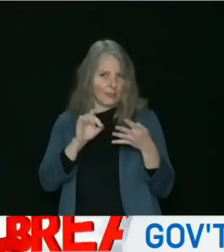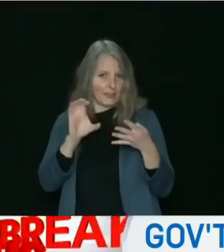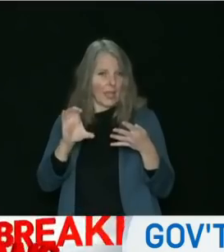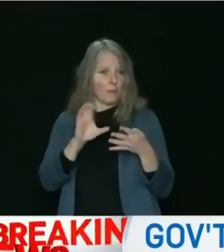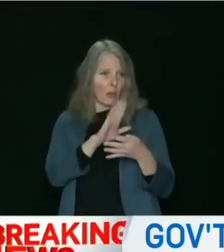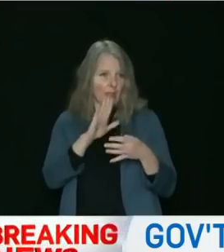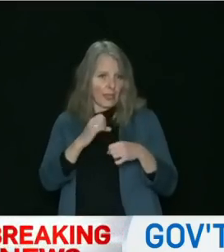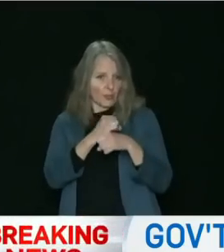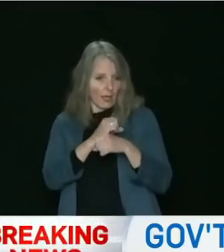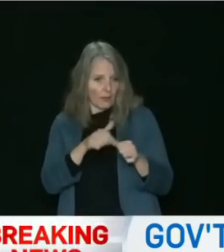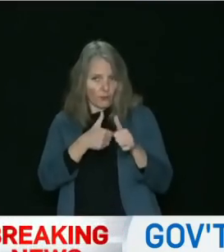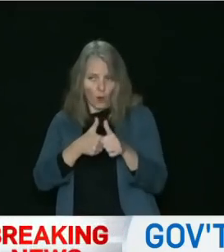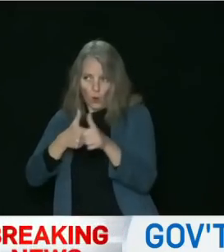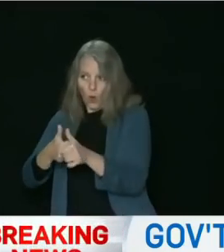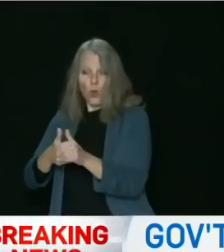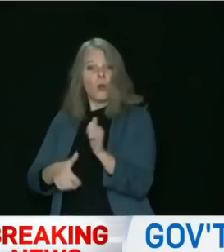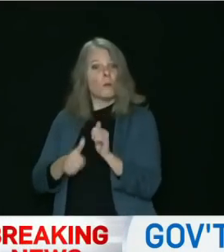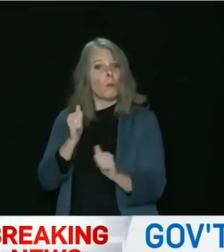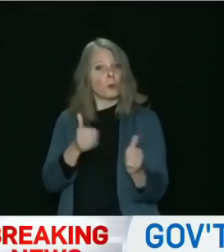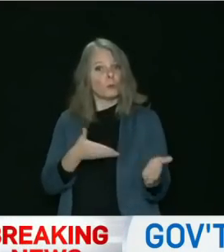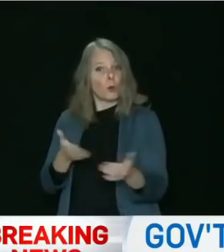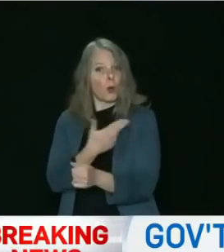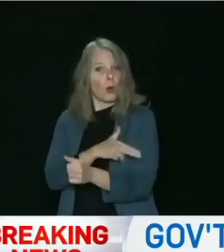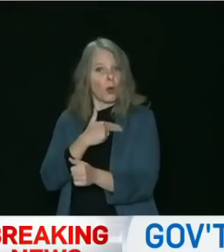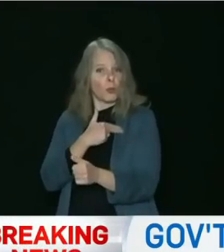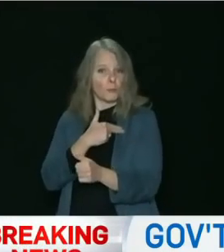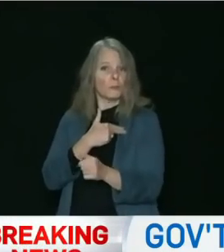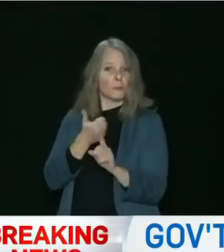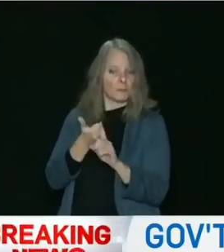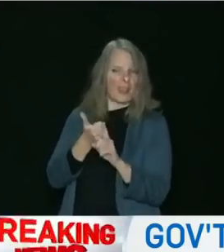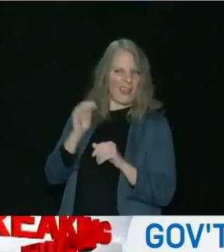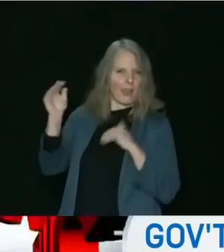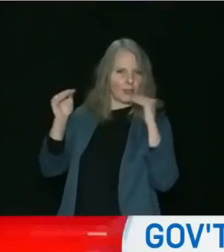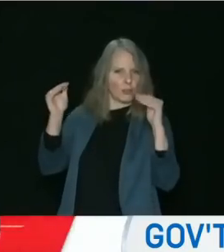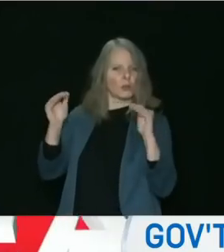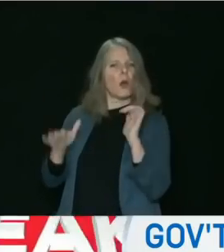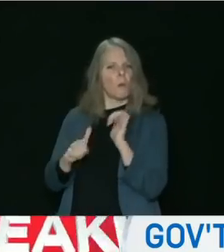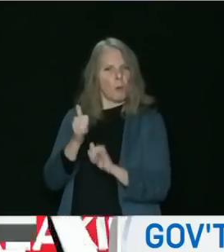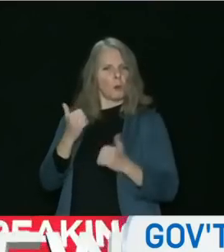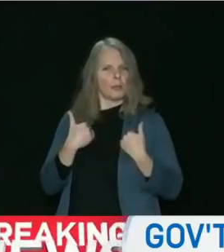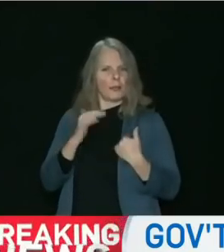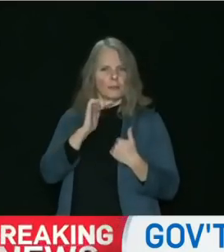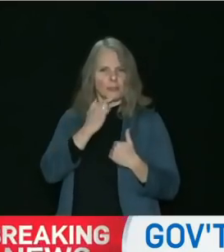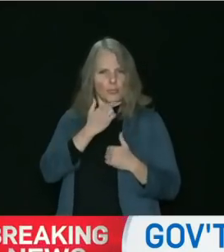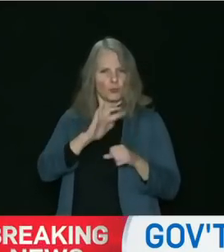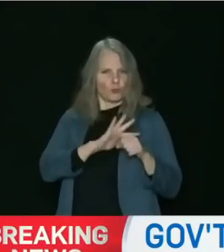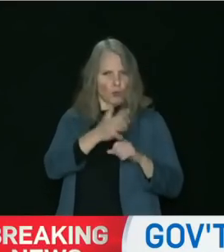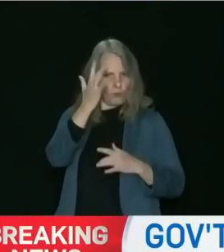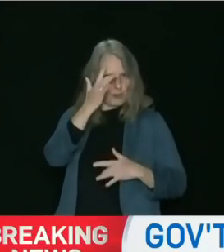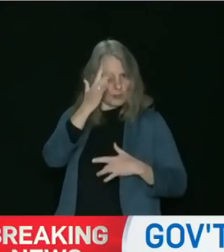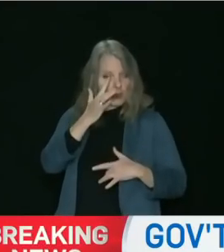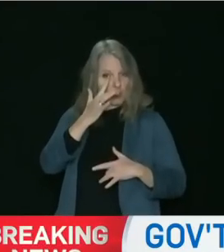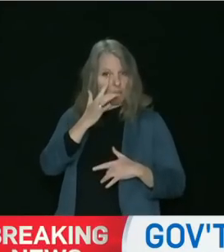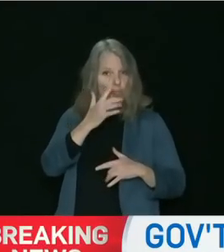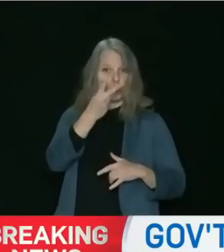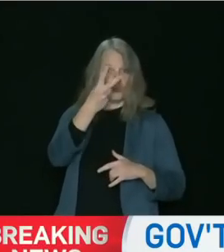THOSE VACCINATED AROUND DECEMBER, THE MAJORITY OF